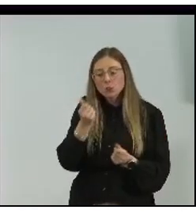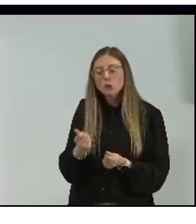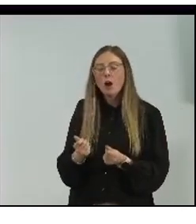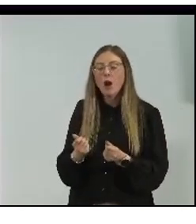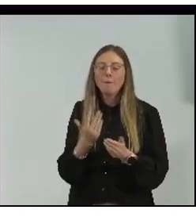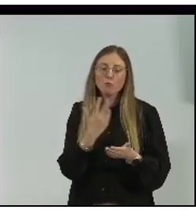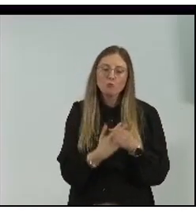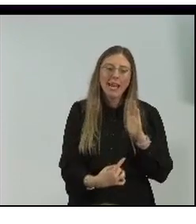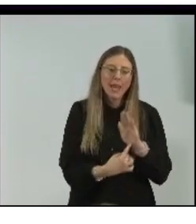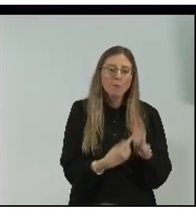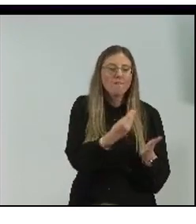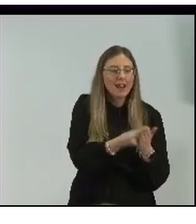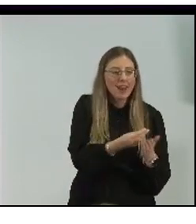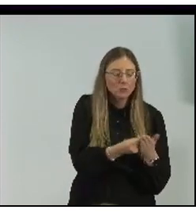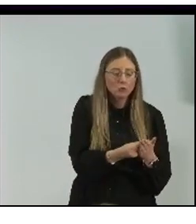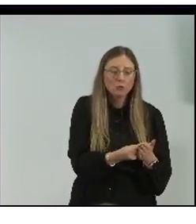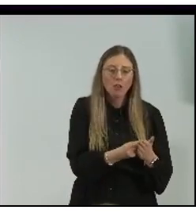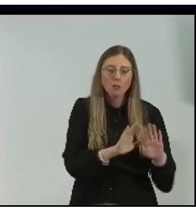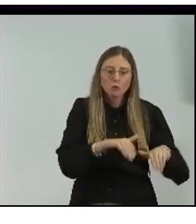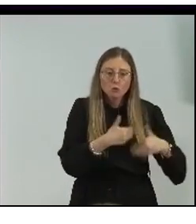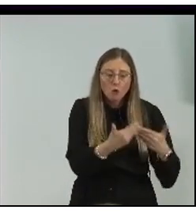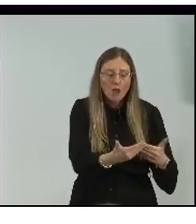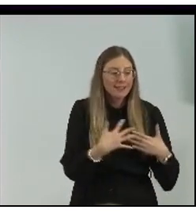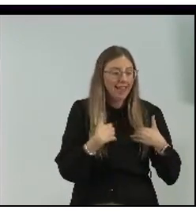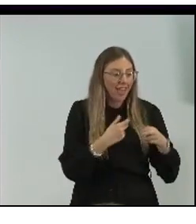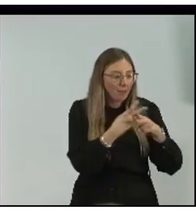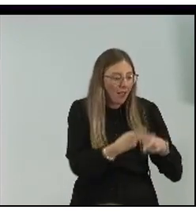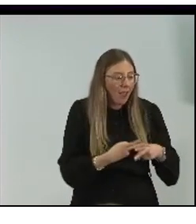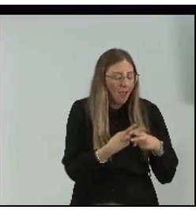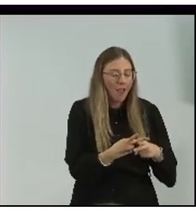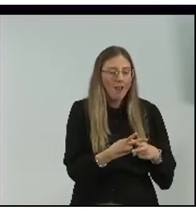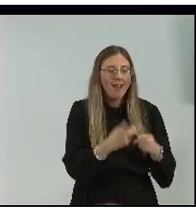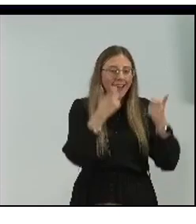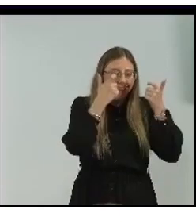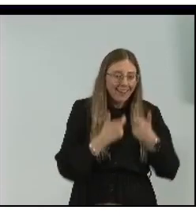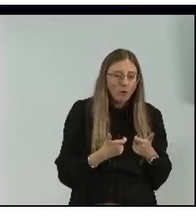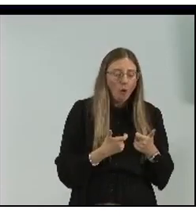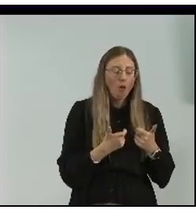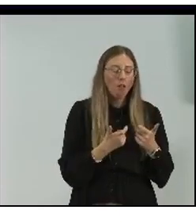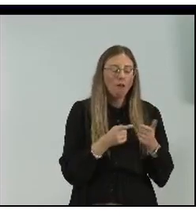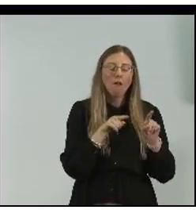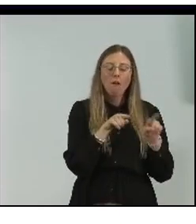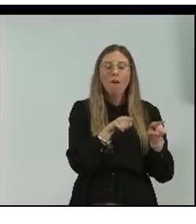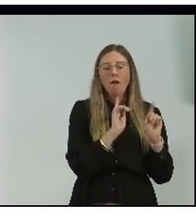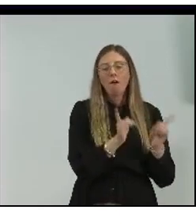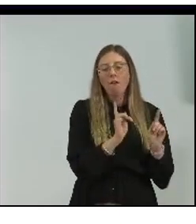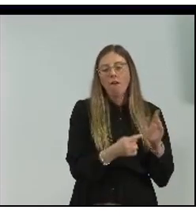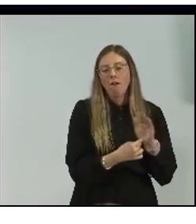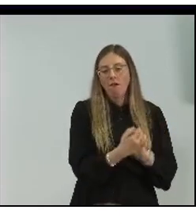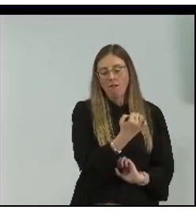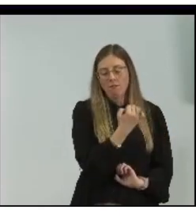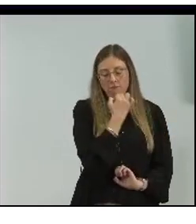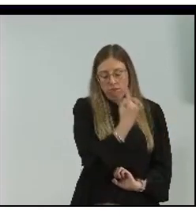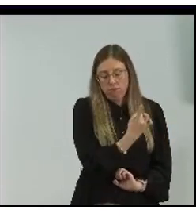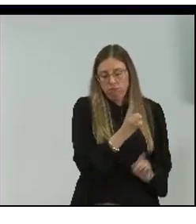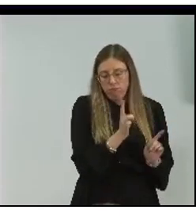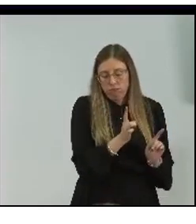I mean, financial services, healthcare, legal, they're, you know, it is essentially a way of